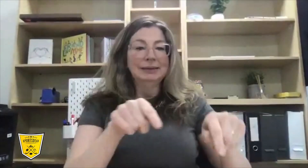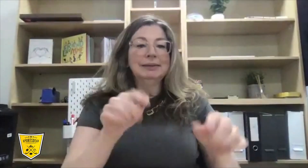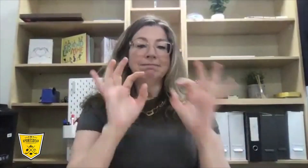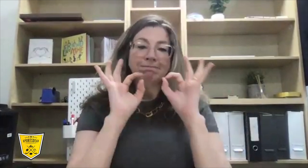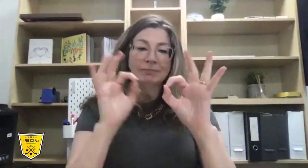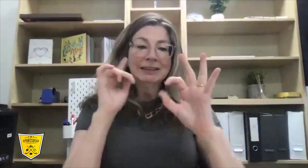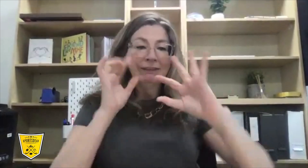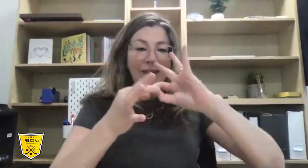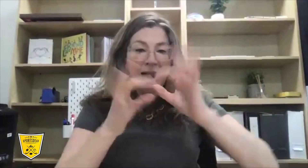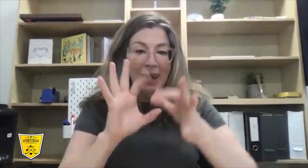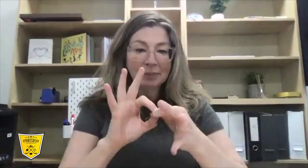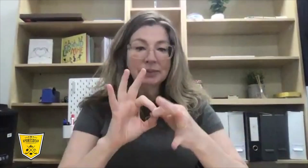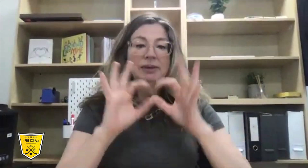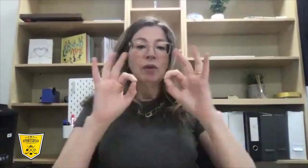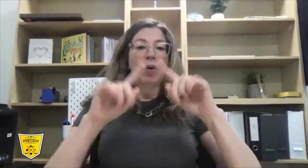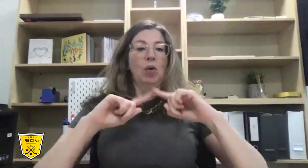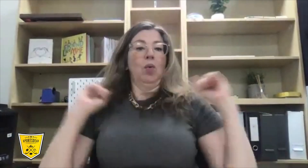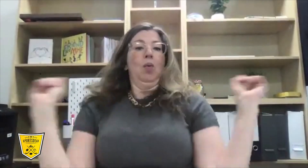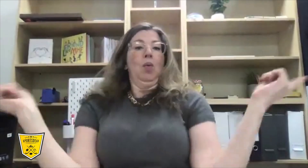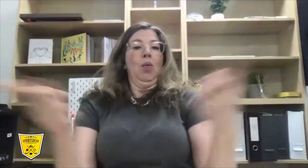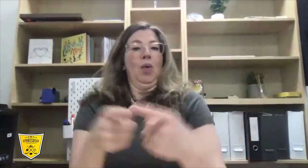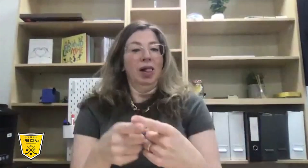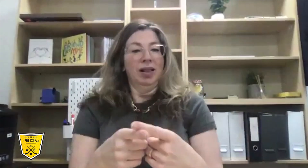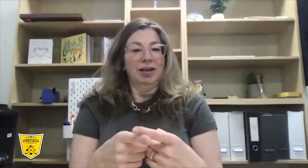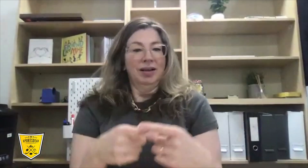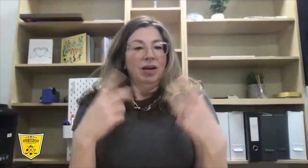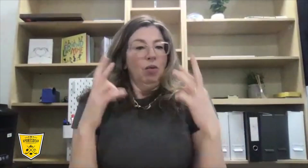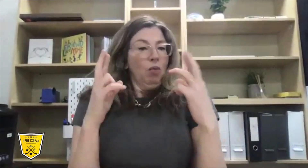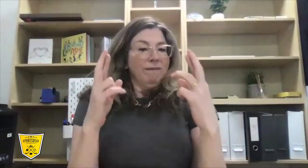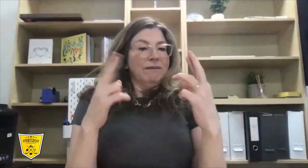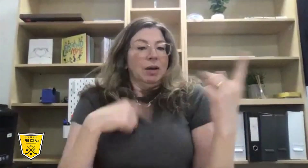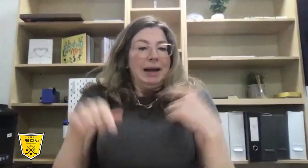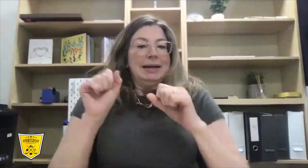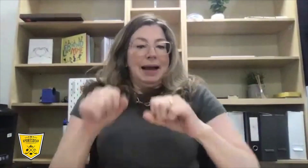the Deaflympics and all of us. Hopefully we all can put